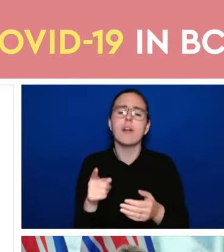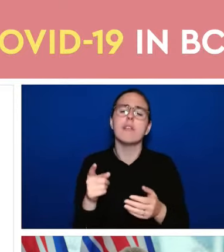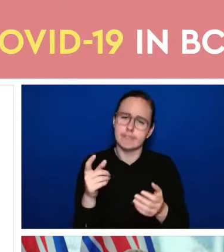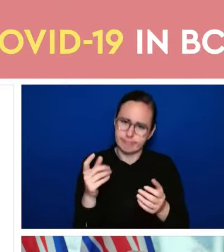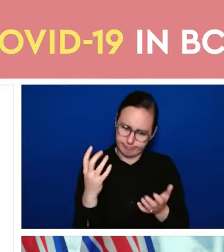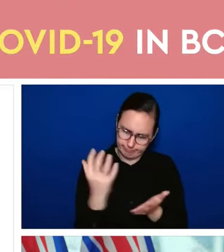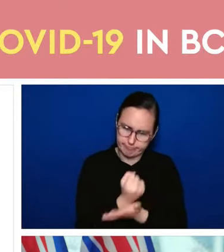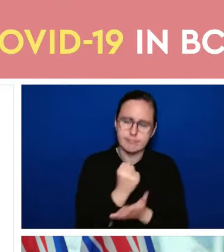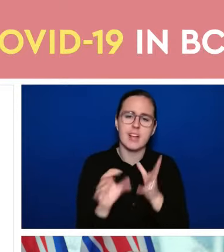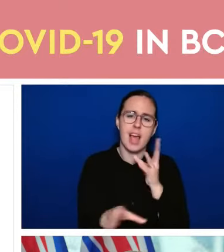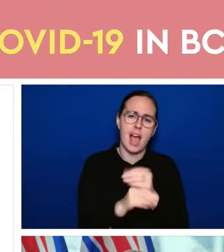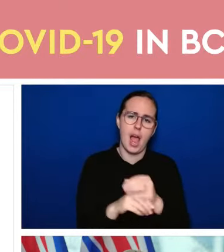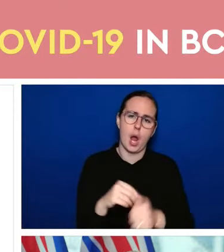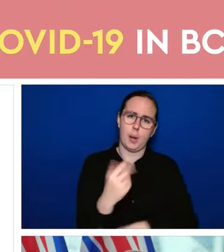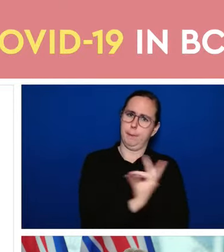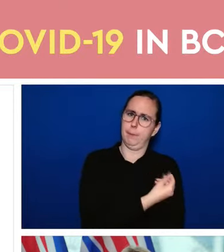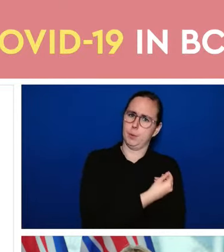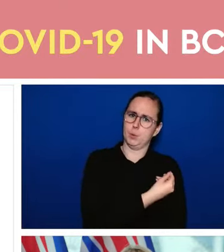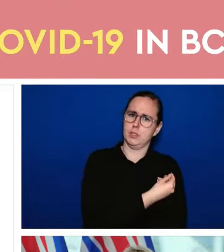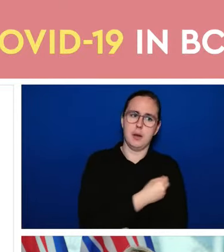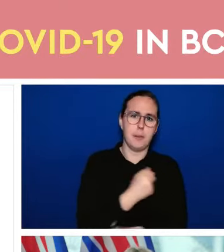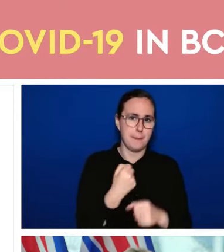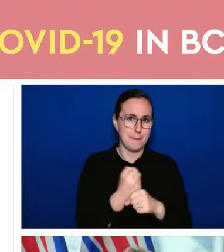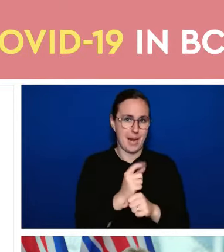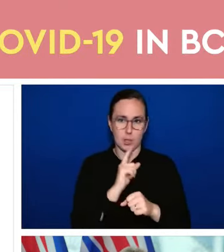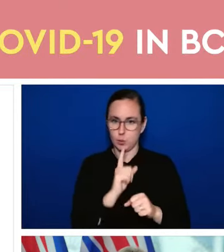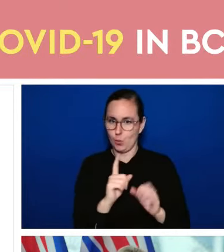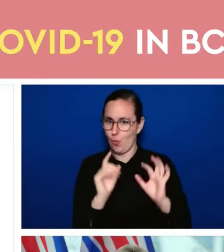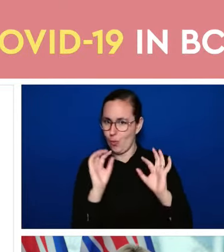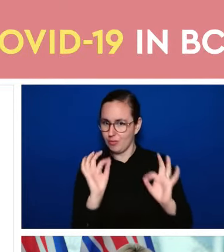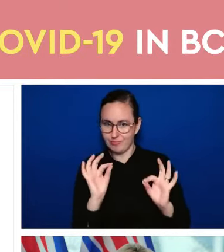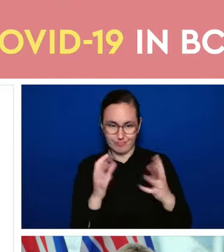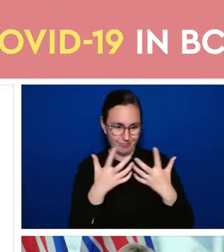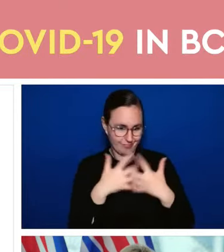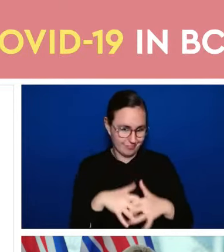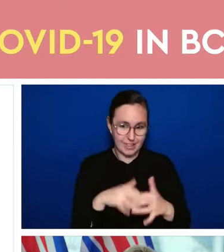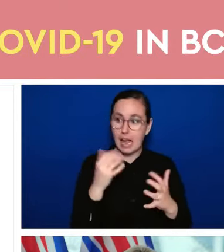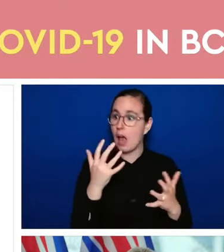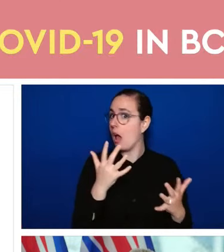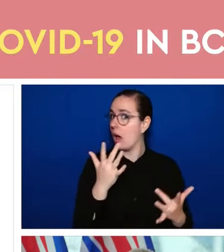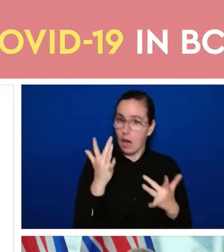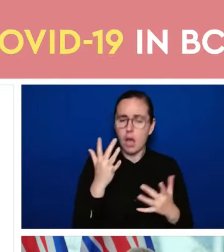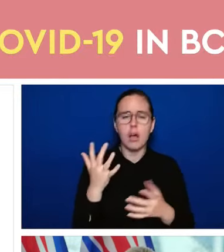access to treatment. And the